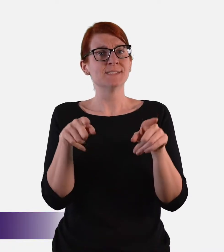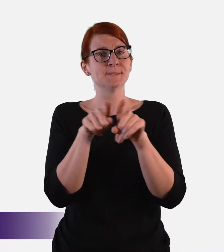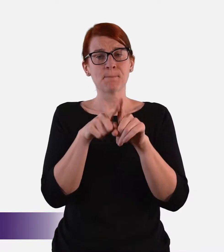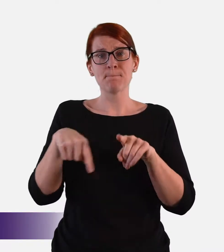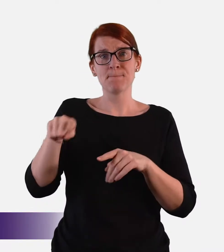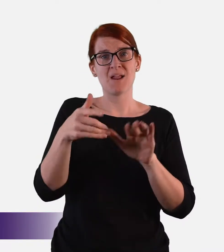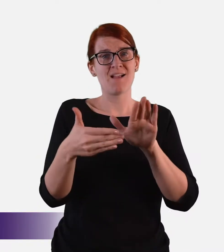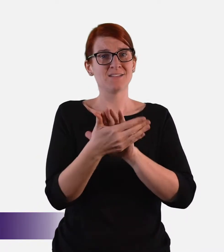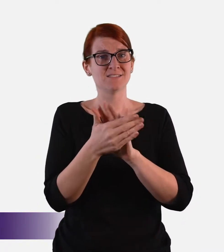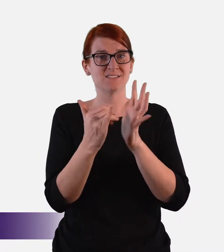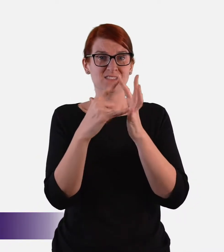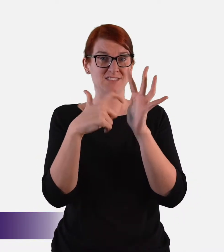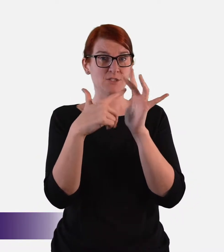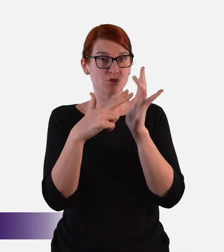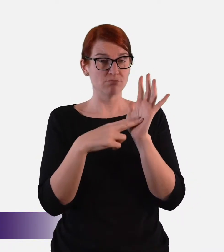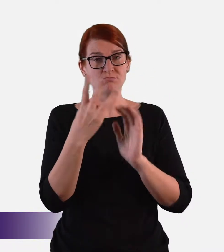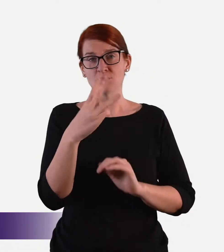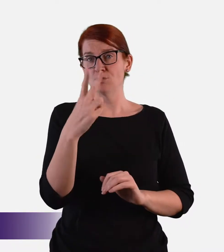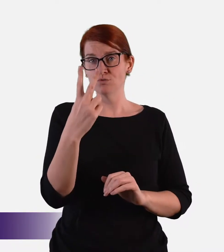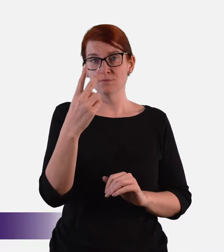such as those under section 32 -